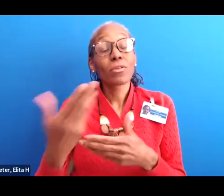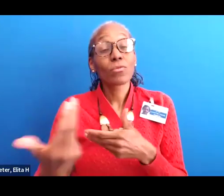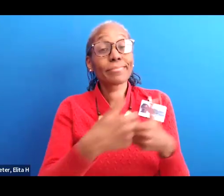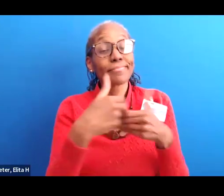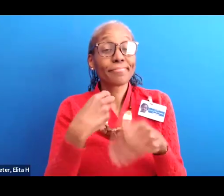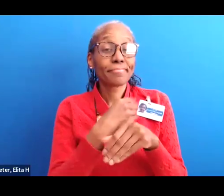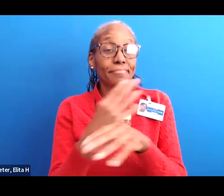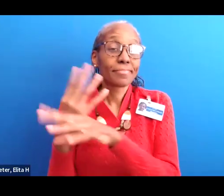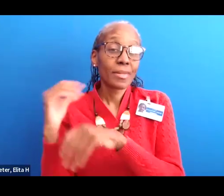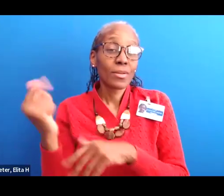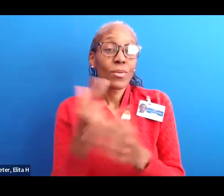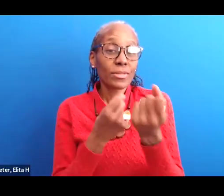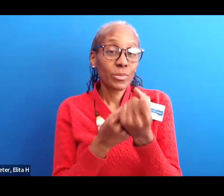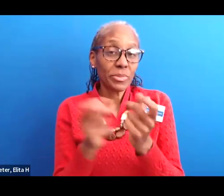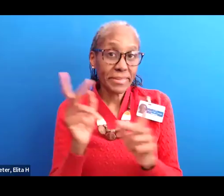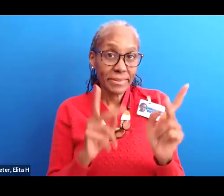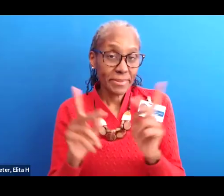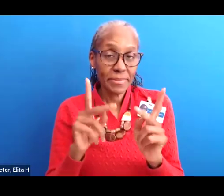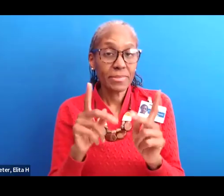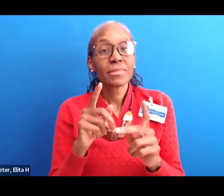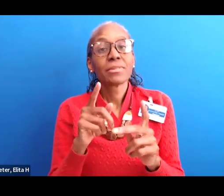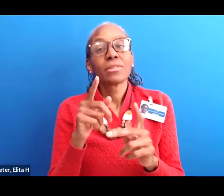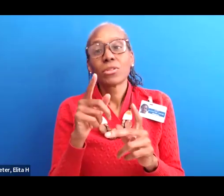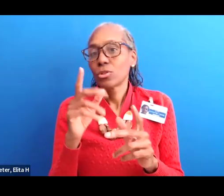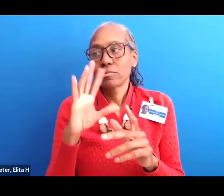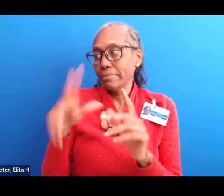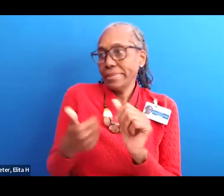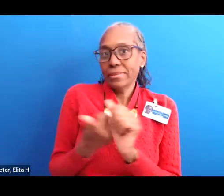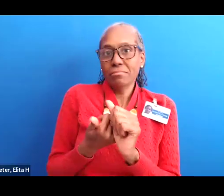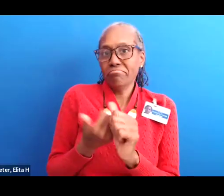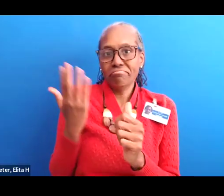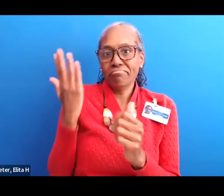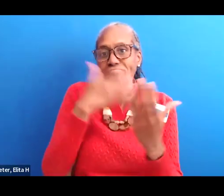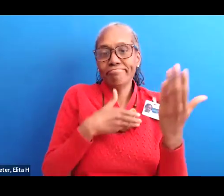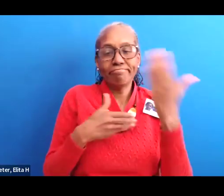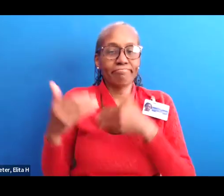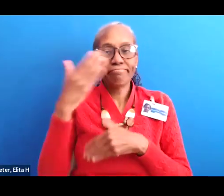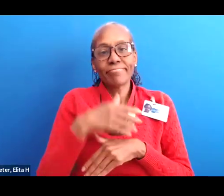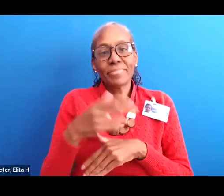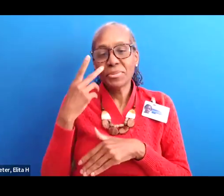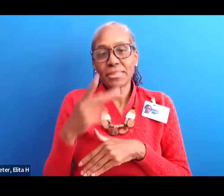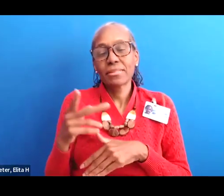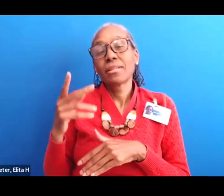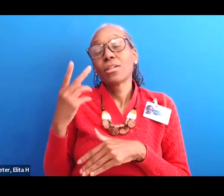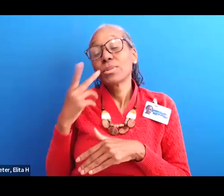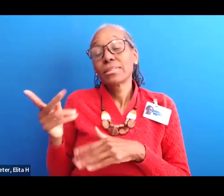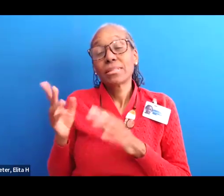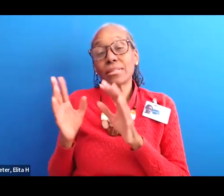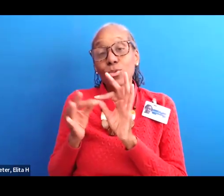I'd like to thank all the support people that you don't see. You see Ms. Hill interpreting there, but there's a lot of other